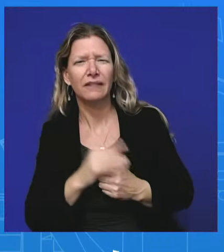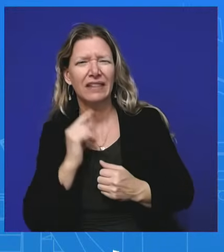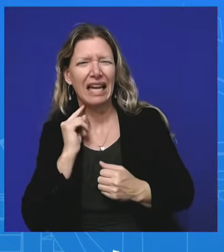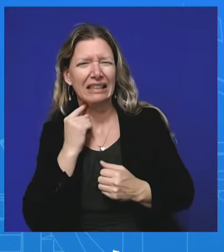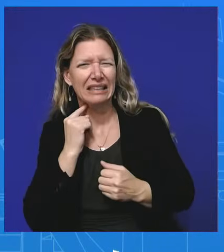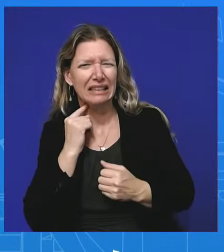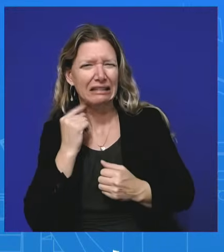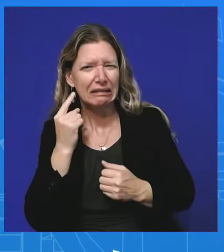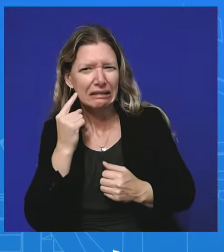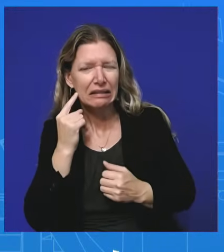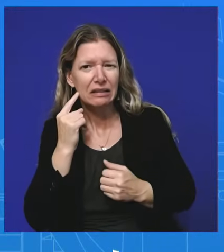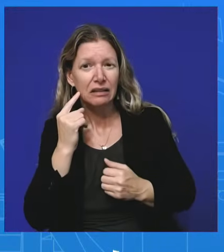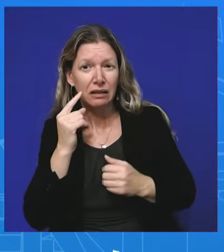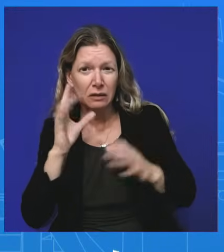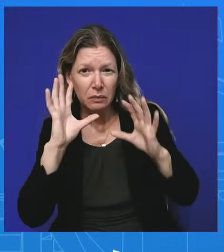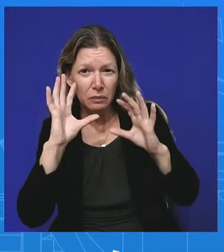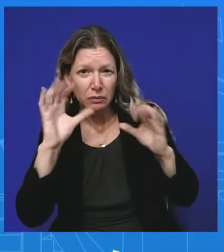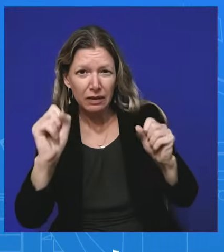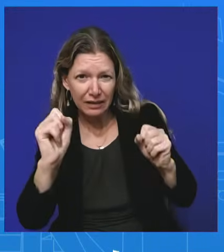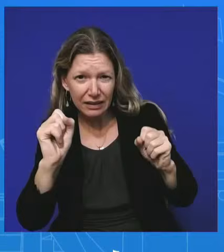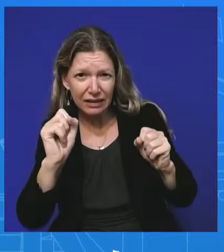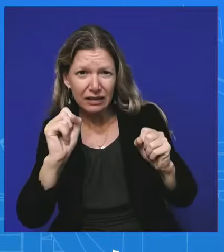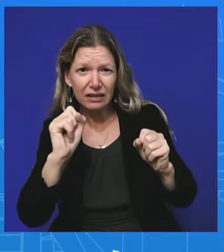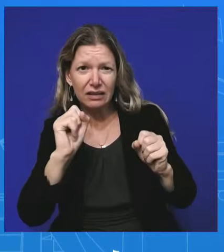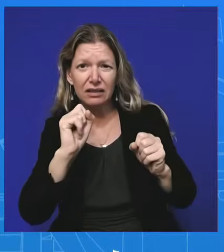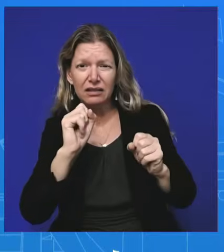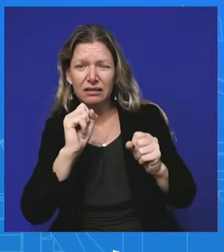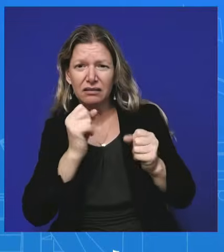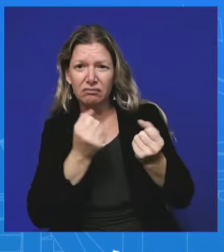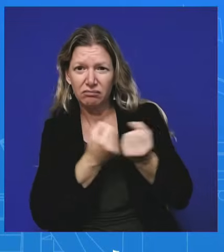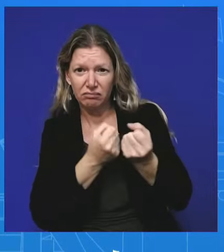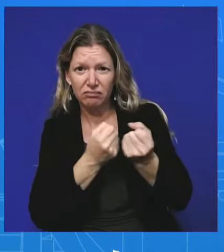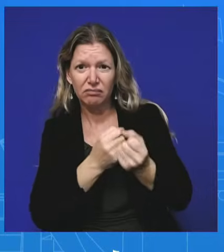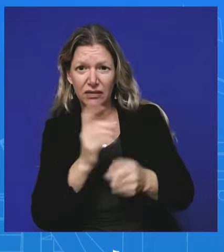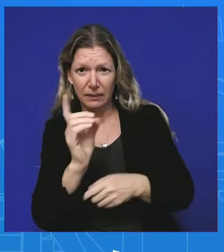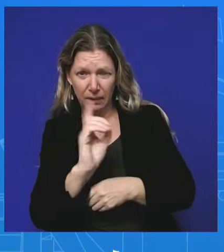that are happening in India right now? Around 900 million voters going out to 1 million polling booths